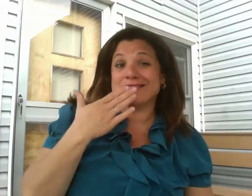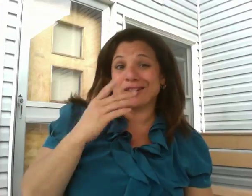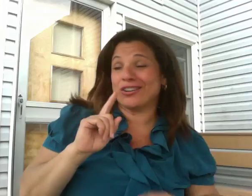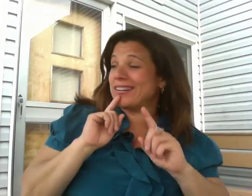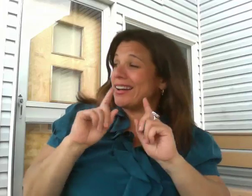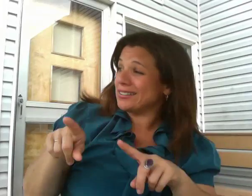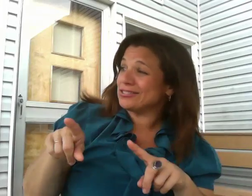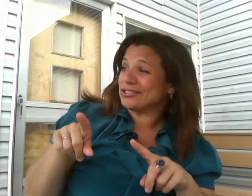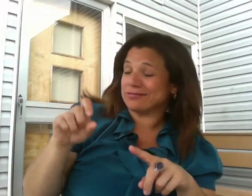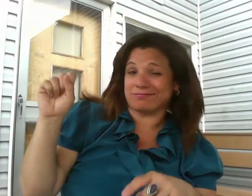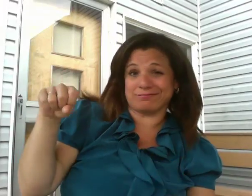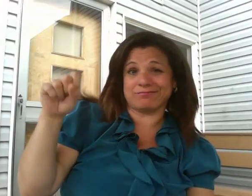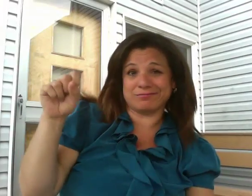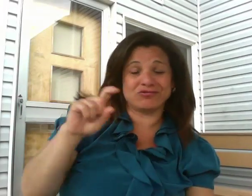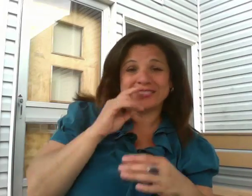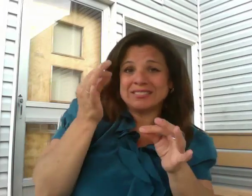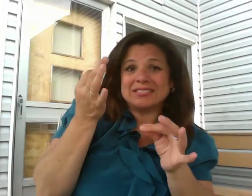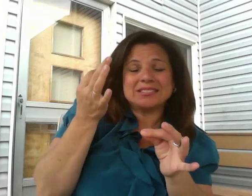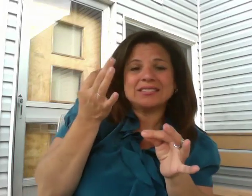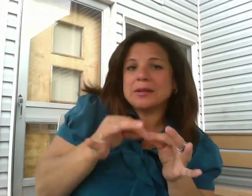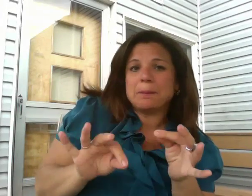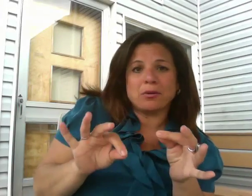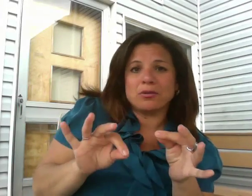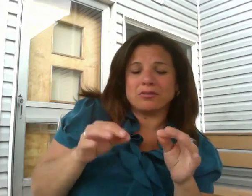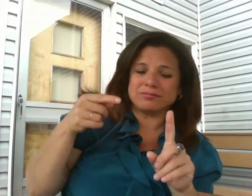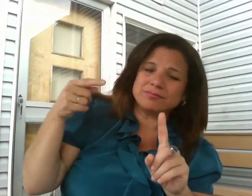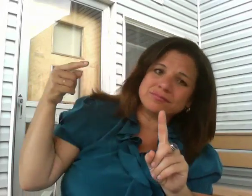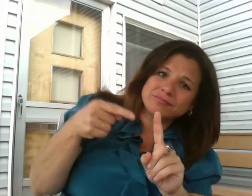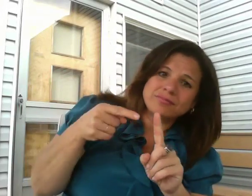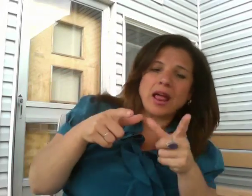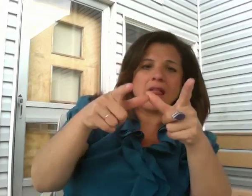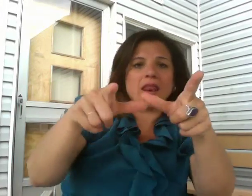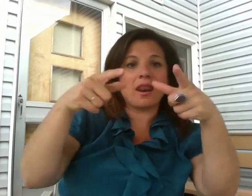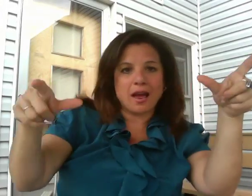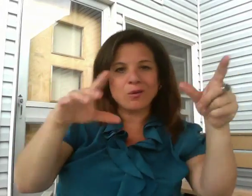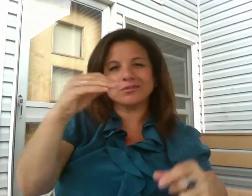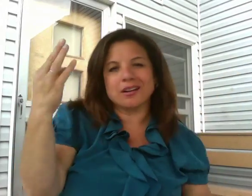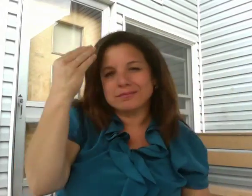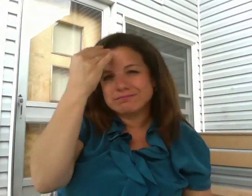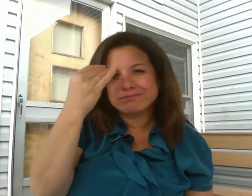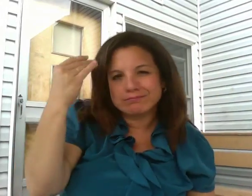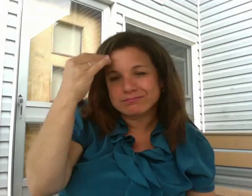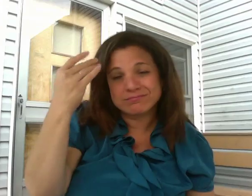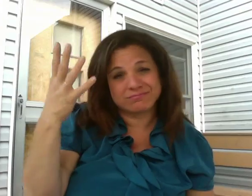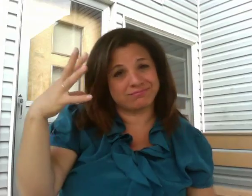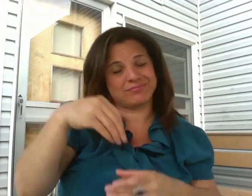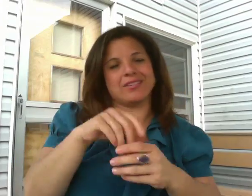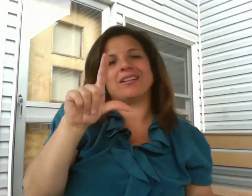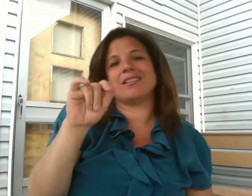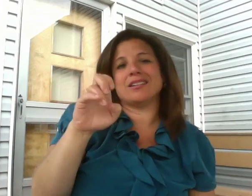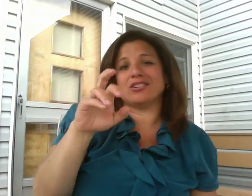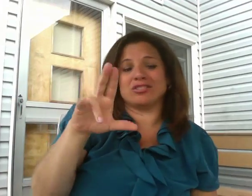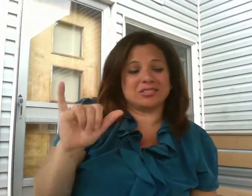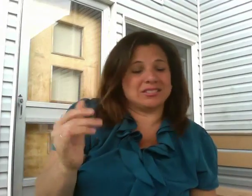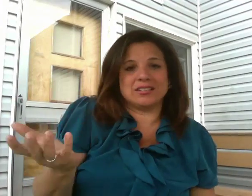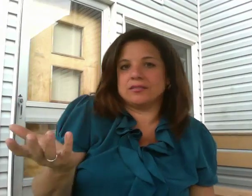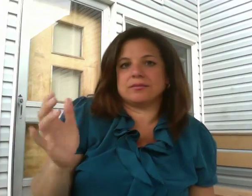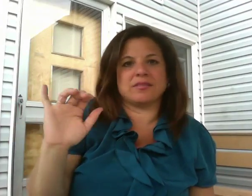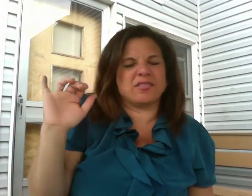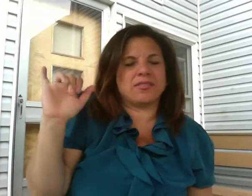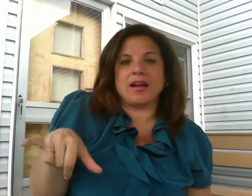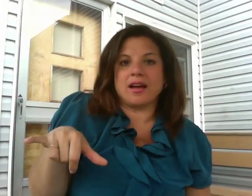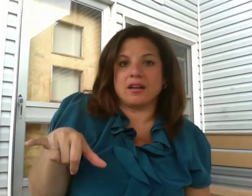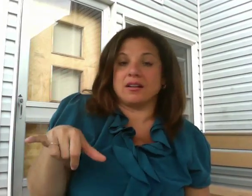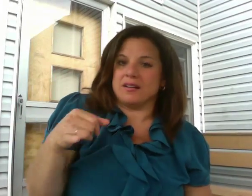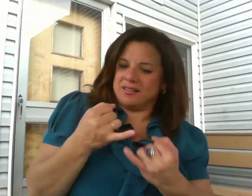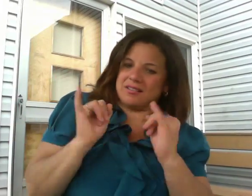That’s a good answer indeed. It is quite simple that it is a matter of language and cognitive thinking as well as literacy. That is what makes it independent.